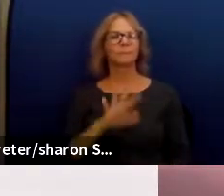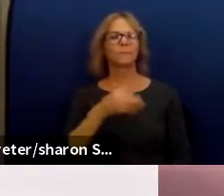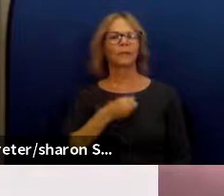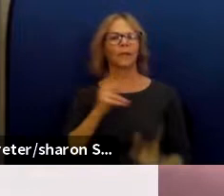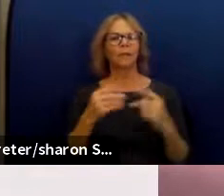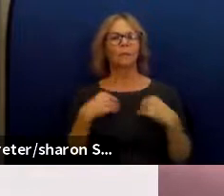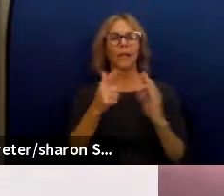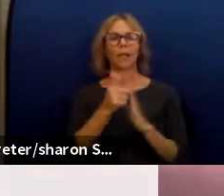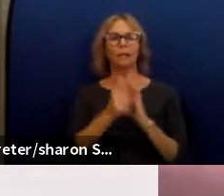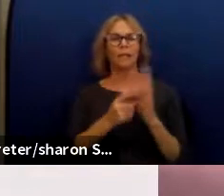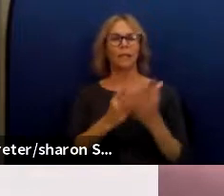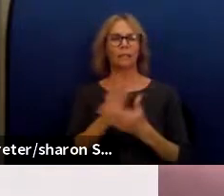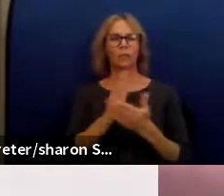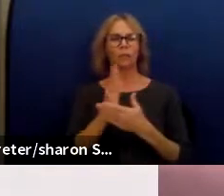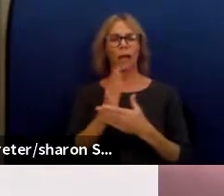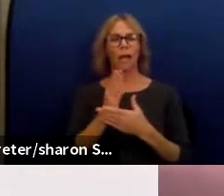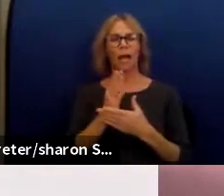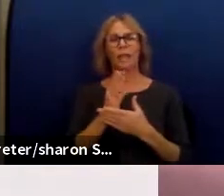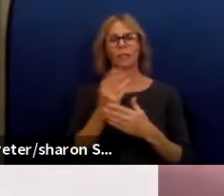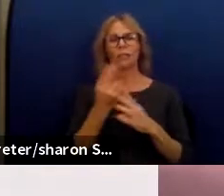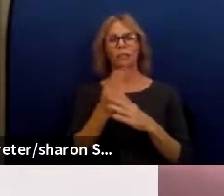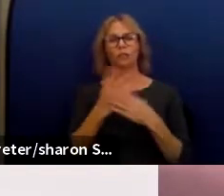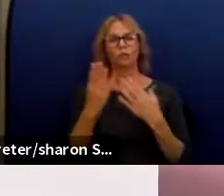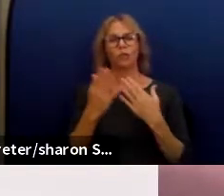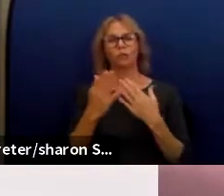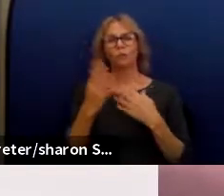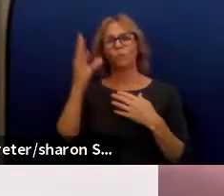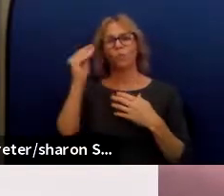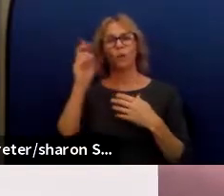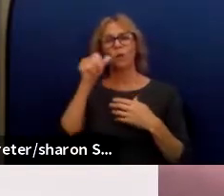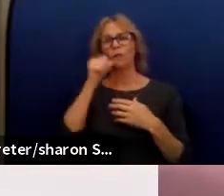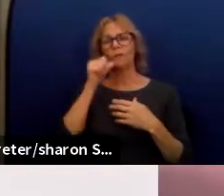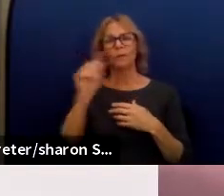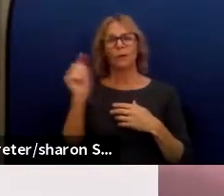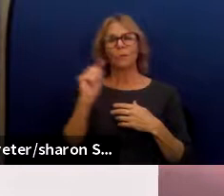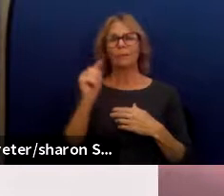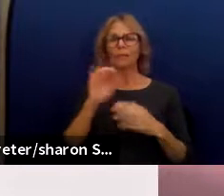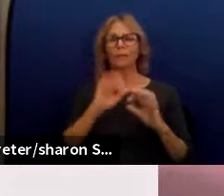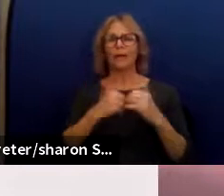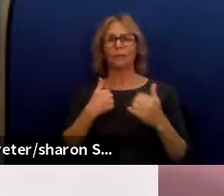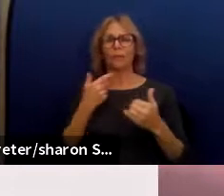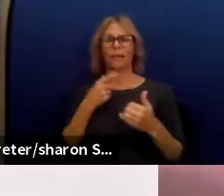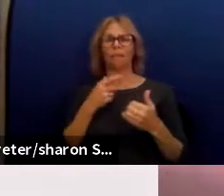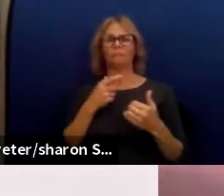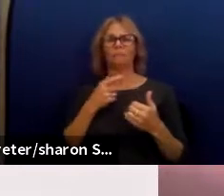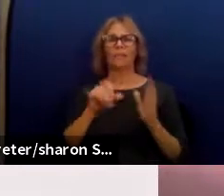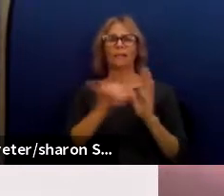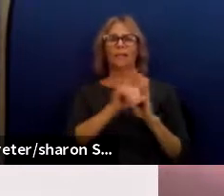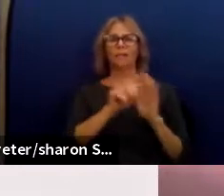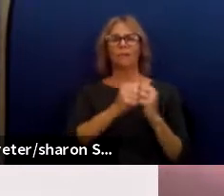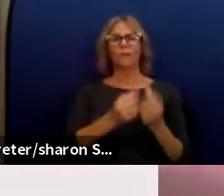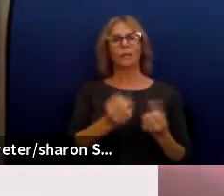right to use whichever restroom they most closely identify with a lot of us, you know, don't necessarily identify with male or